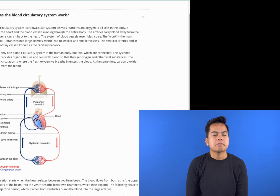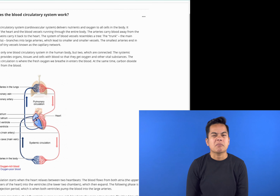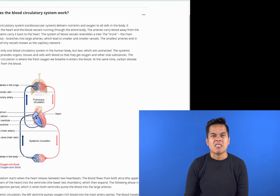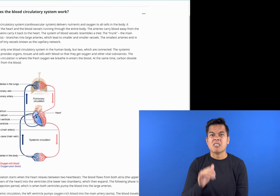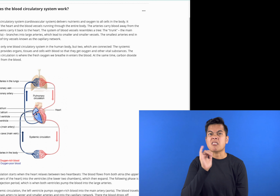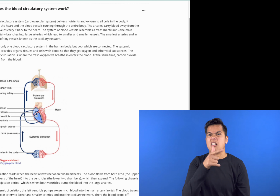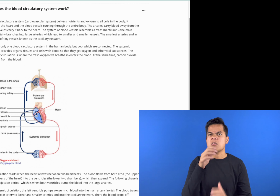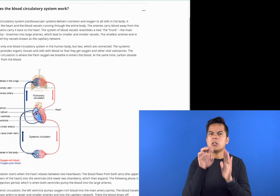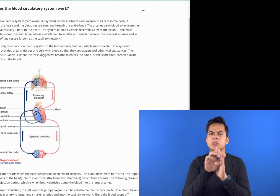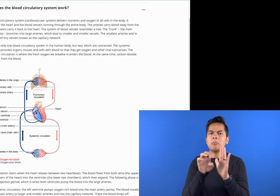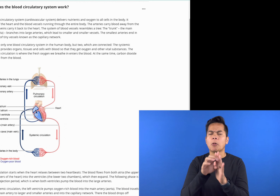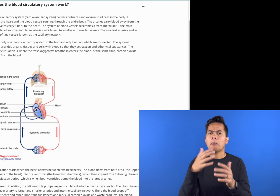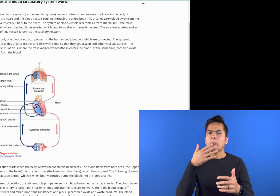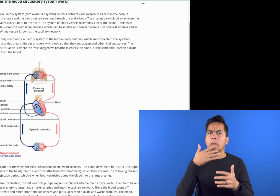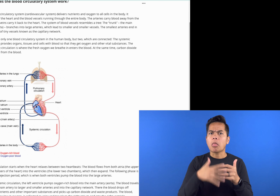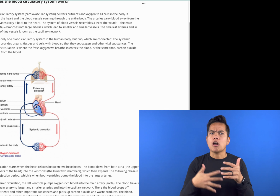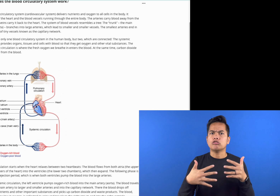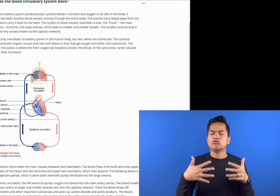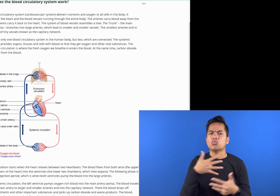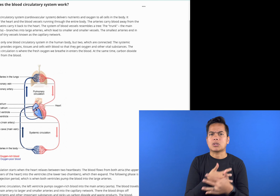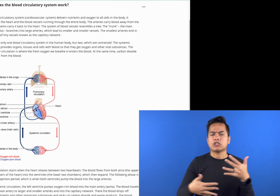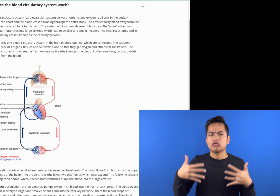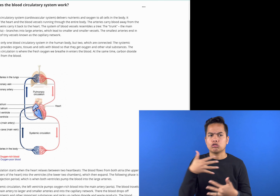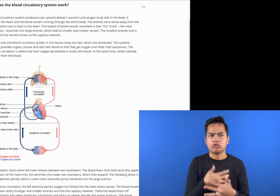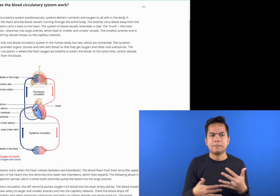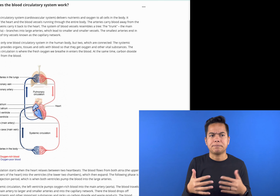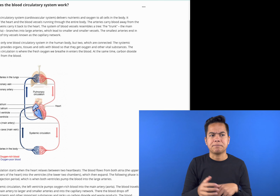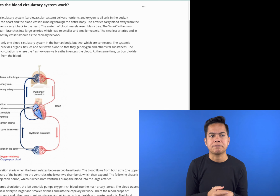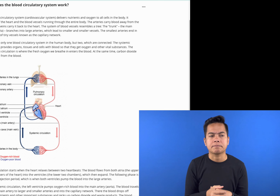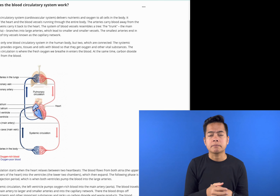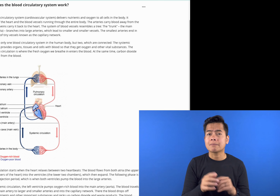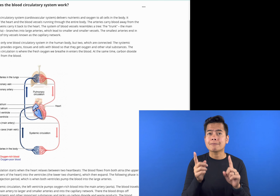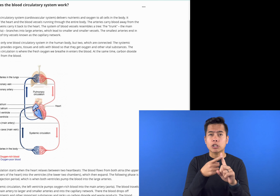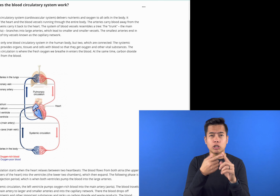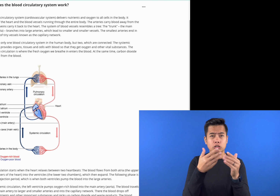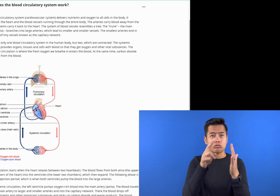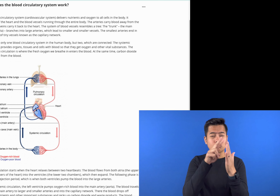First, read “How does the blood circulatory system work?”